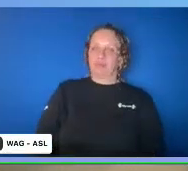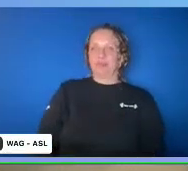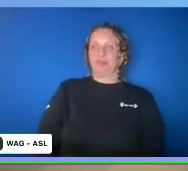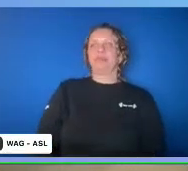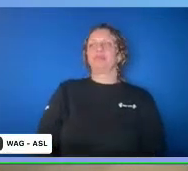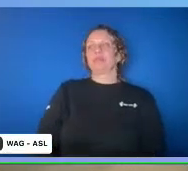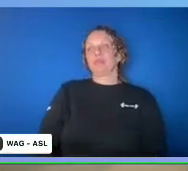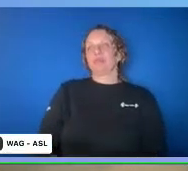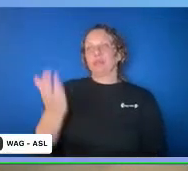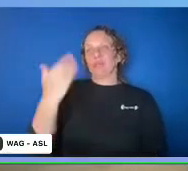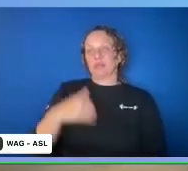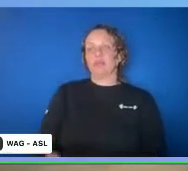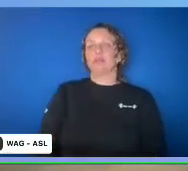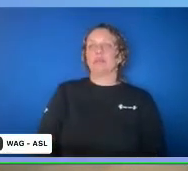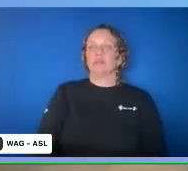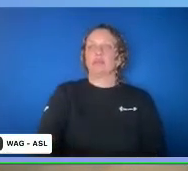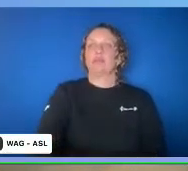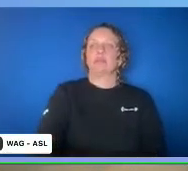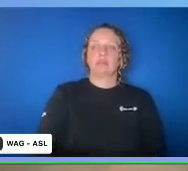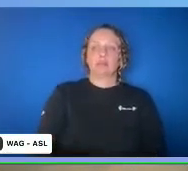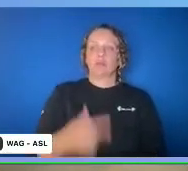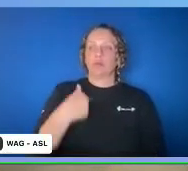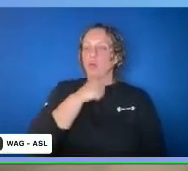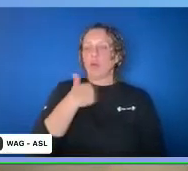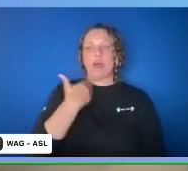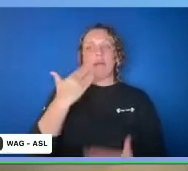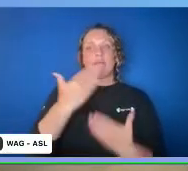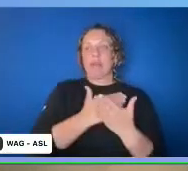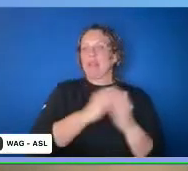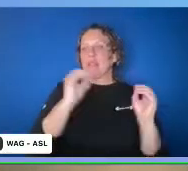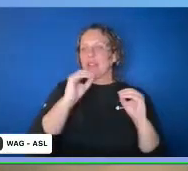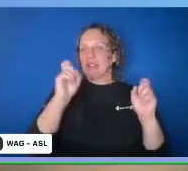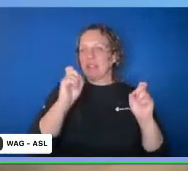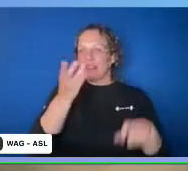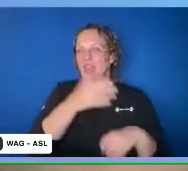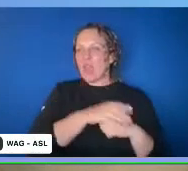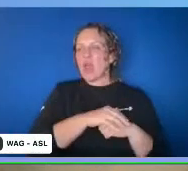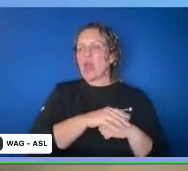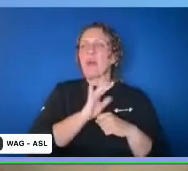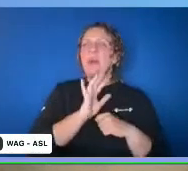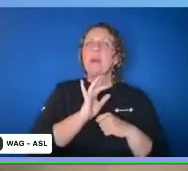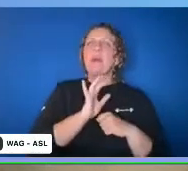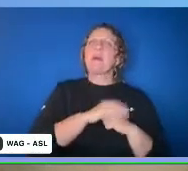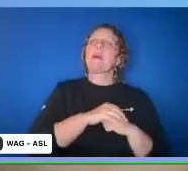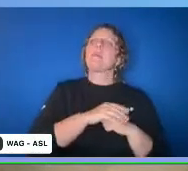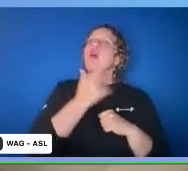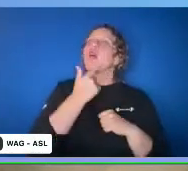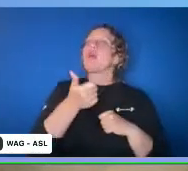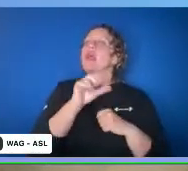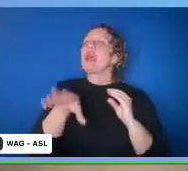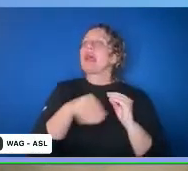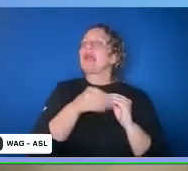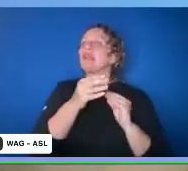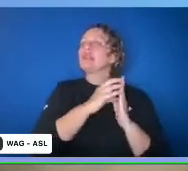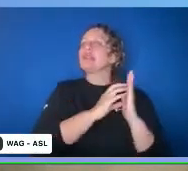We hit Next. We don't have any lists, so nothing to test there. Are there any additional sections of content